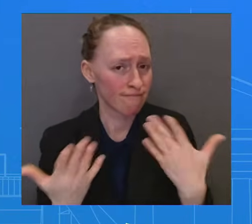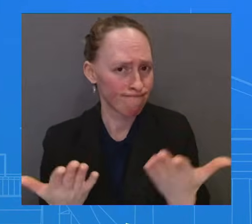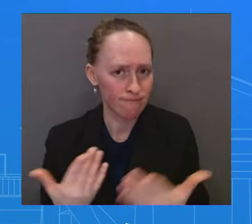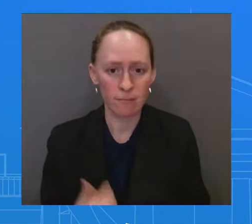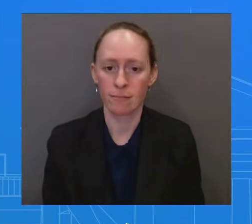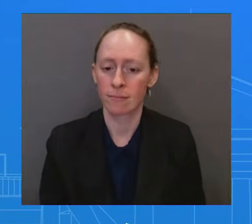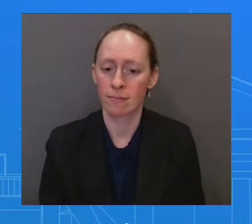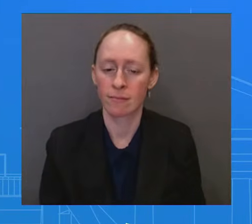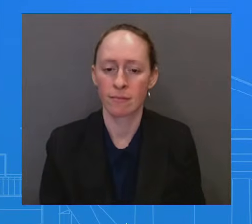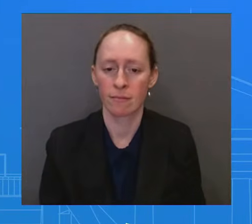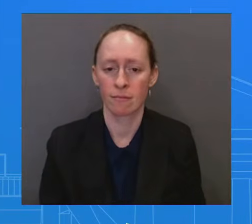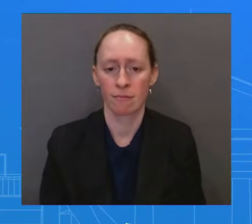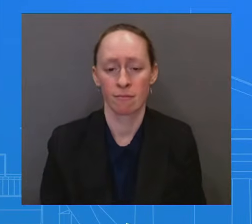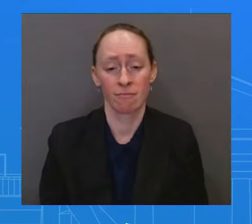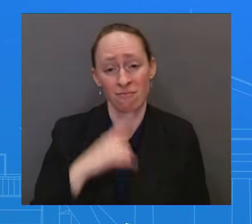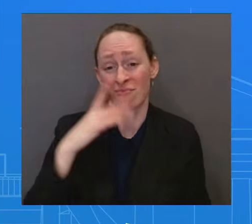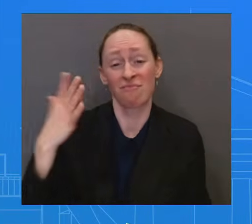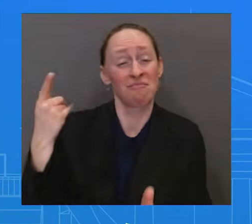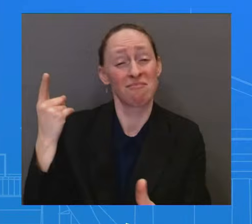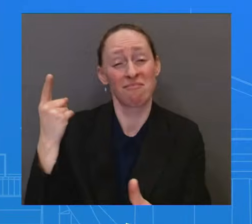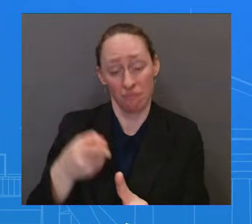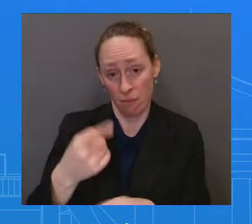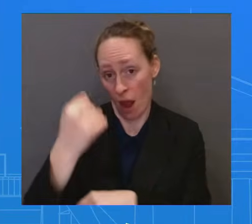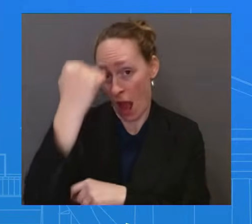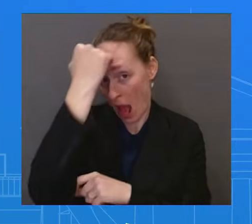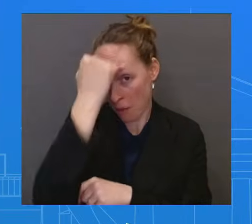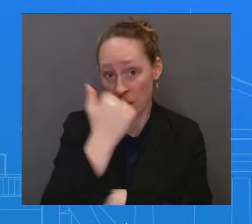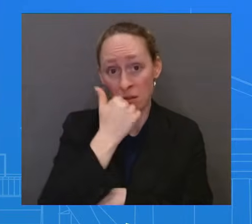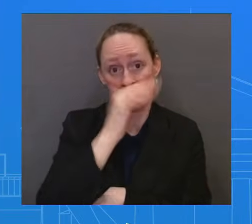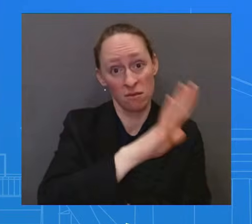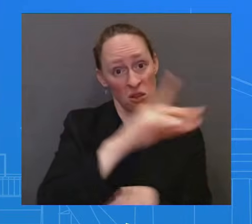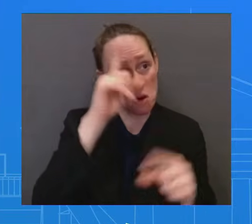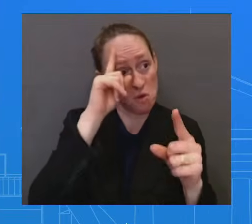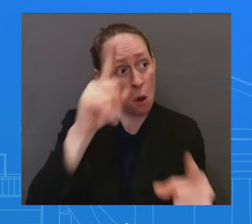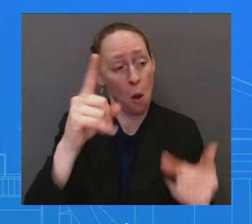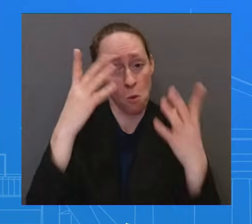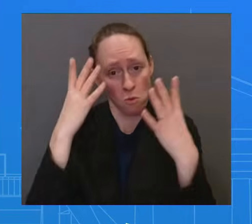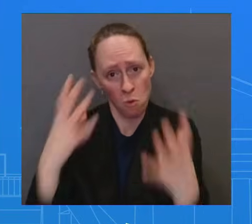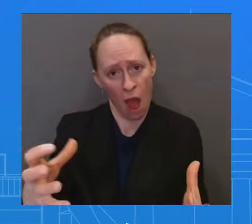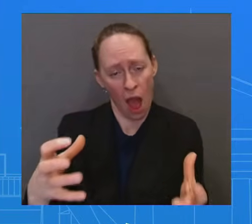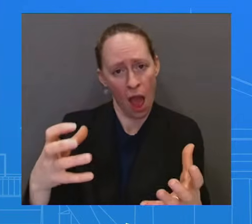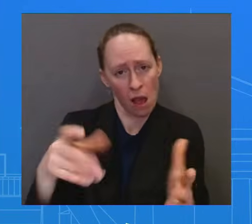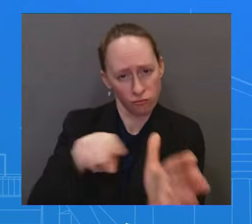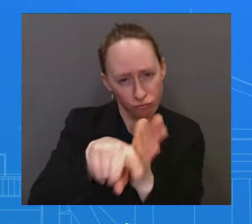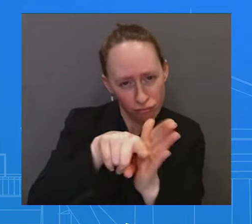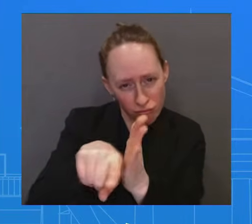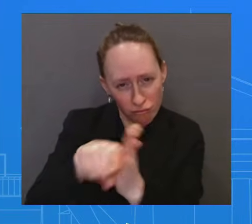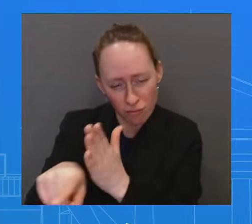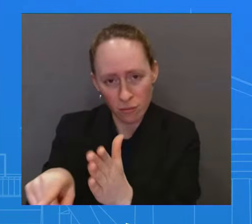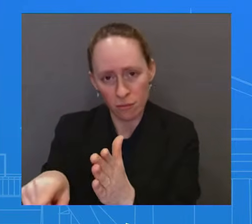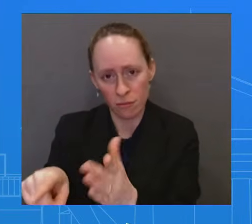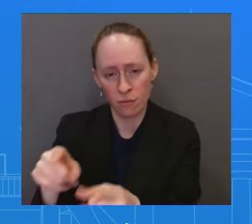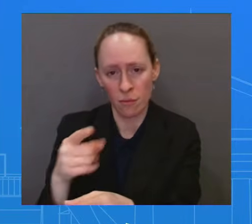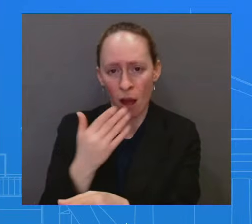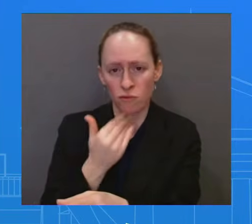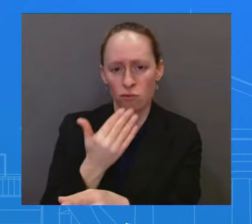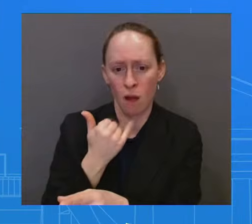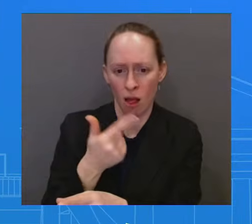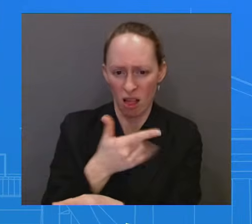I have said it many, many times. And as Secretary Austin said out at the Reagan Forum, you know, we want to make sure our Israeli counterparts don't turn